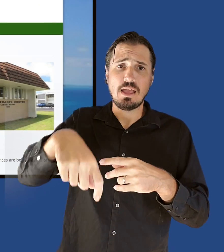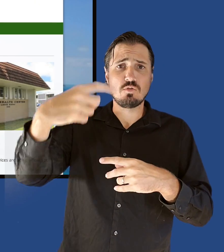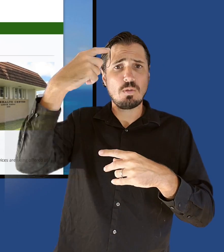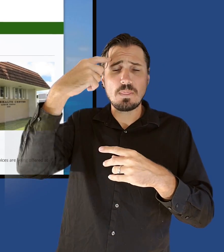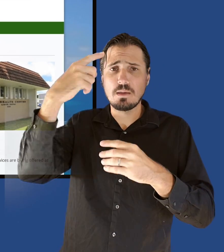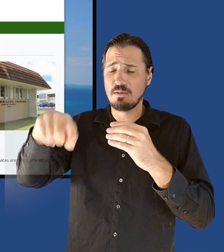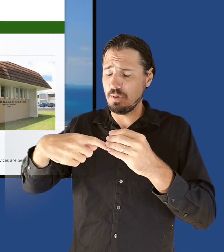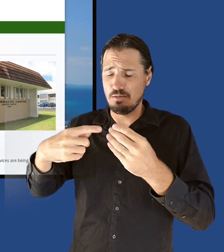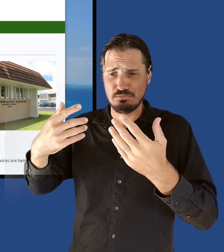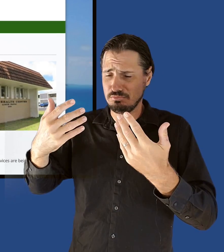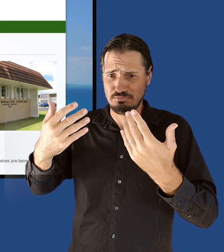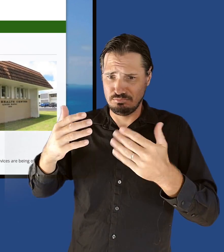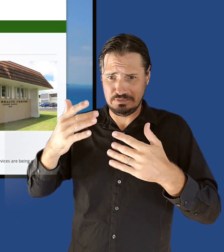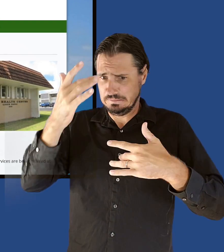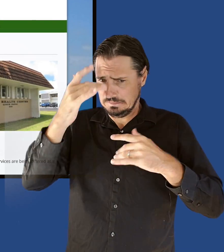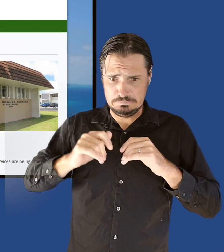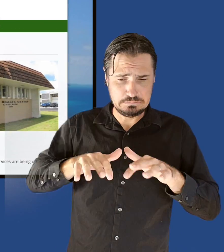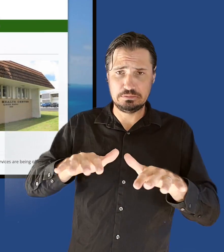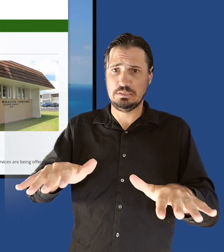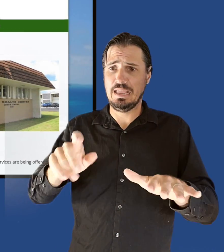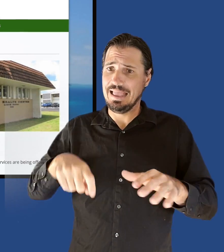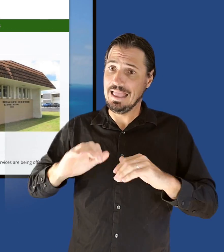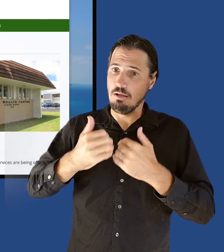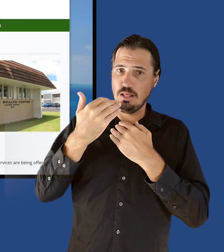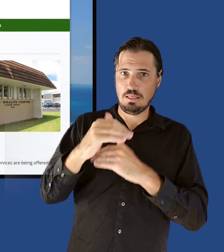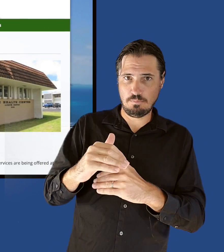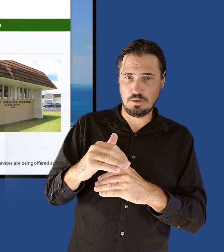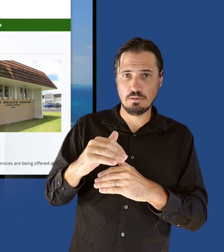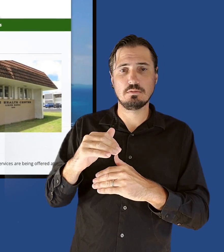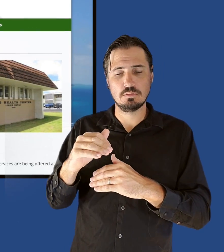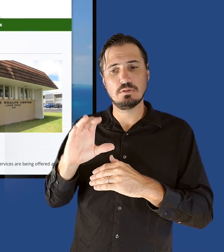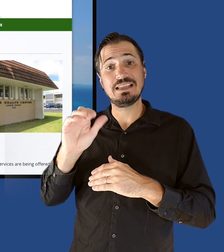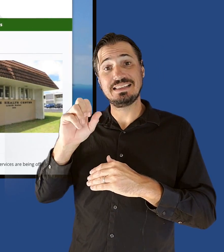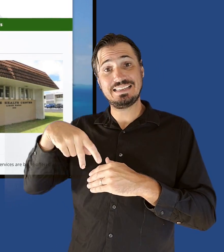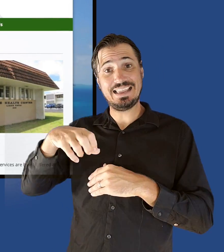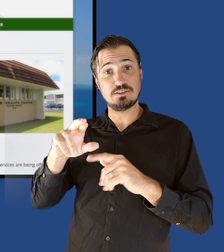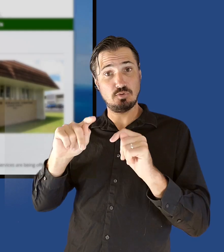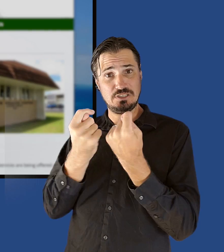The CASPER survey teams interviewed 189 individuals in 30 census blocks around the island.